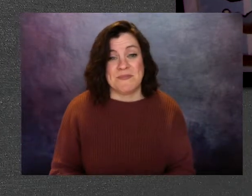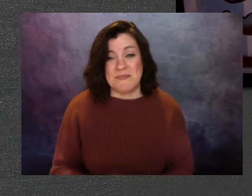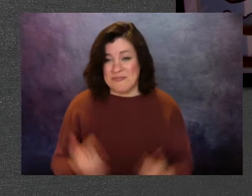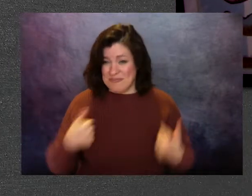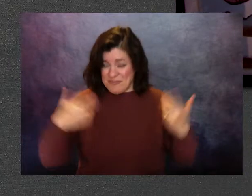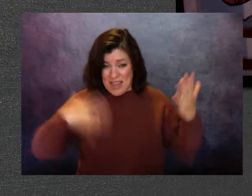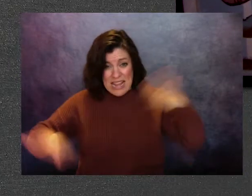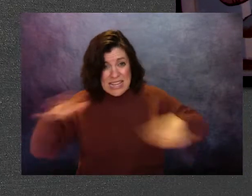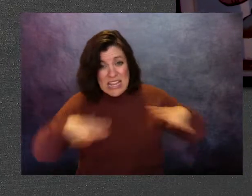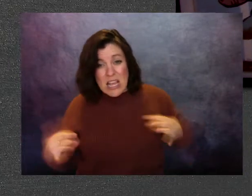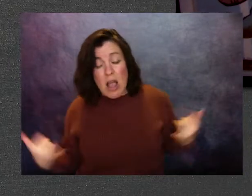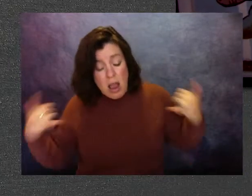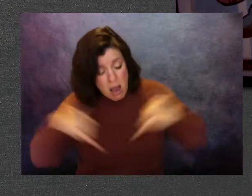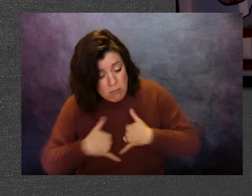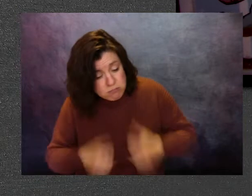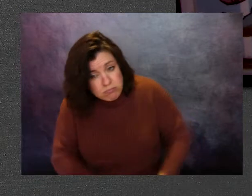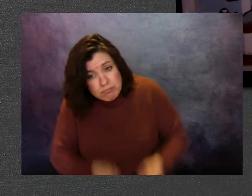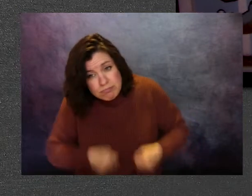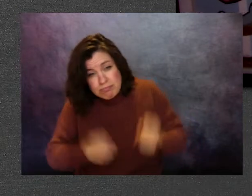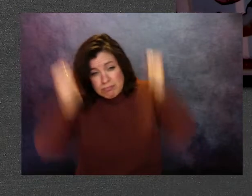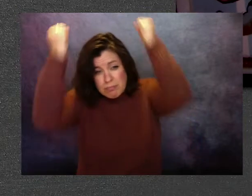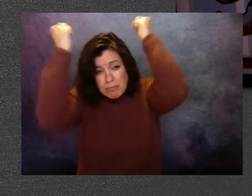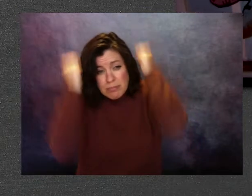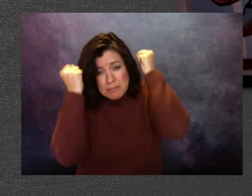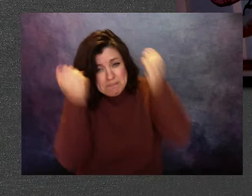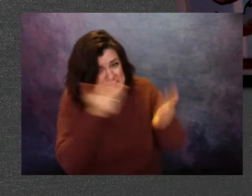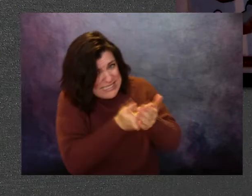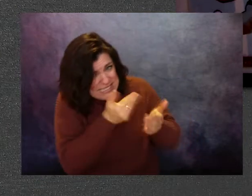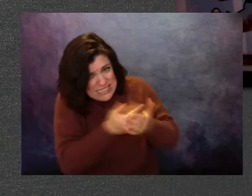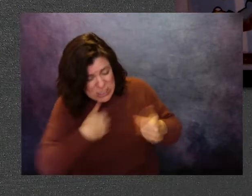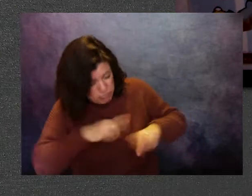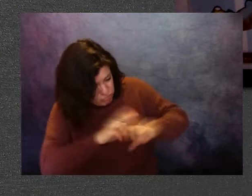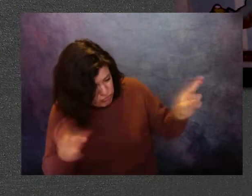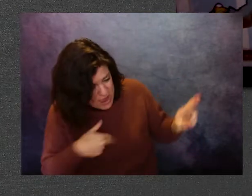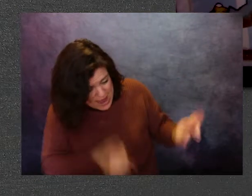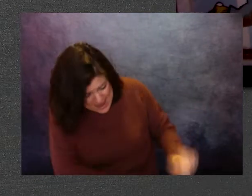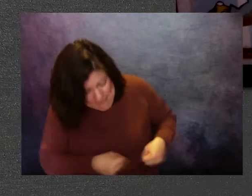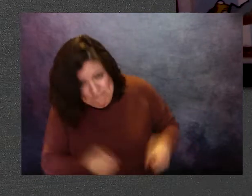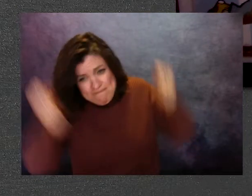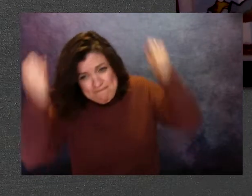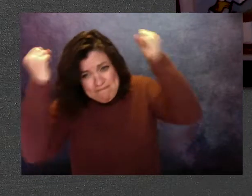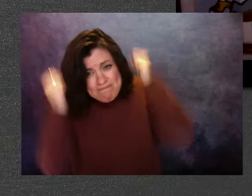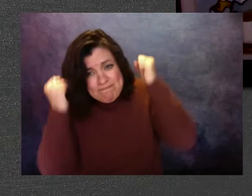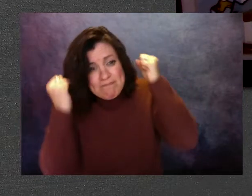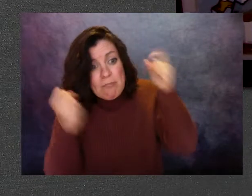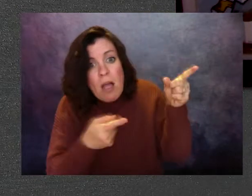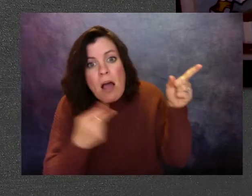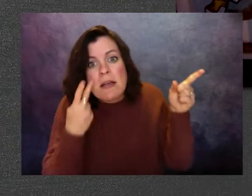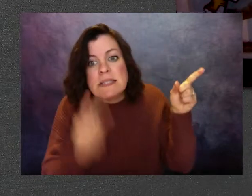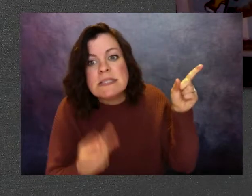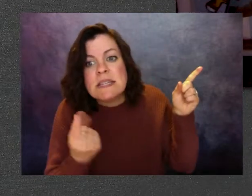I keep my gear near by check out their gear What do you see? I see a hat.